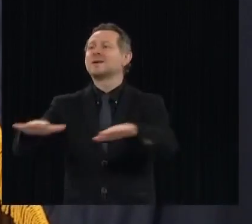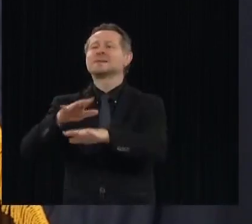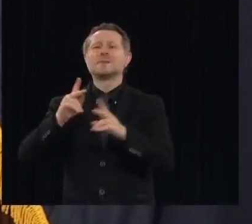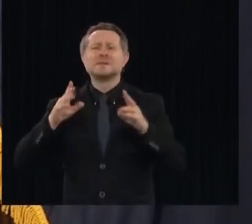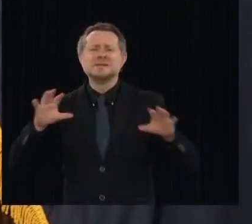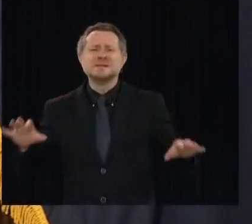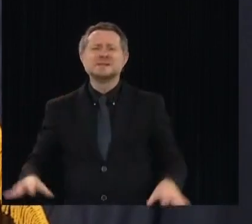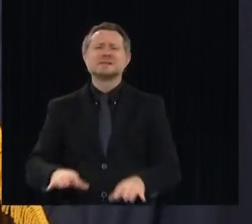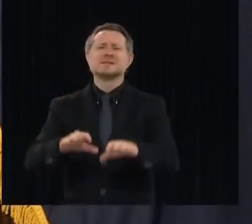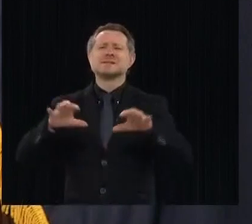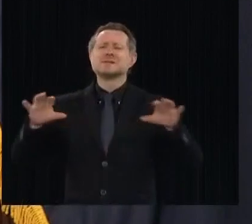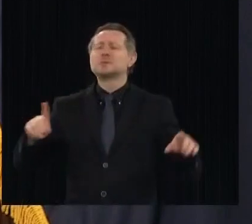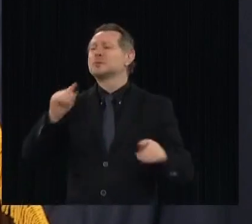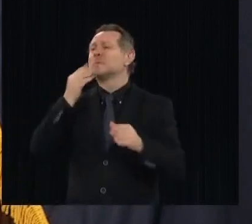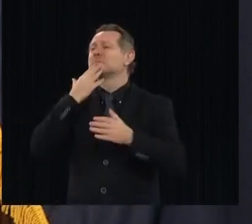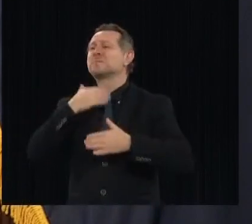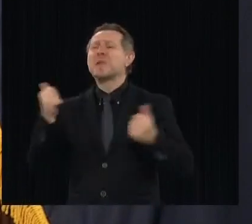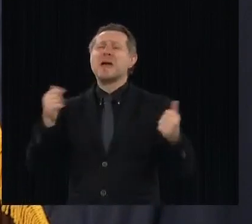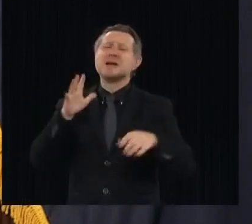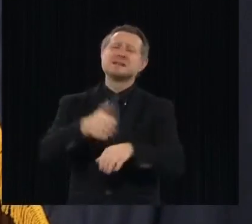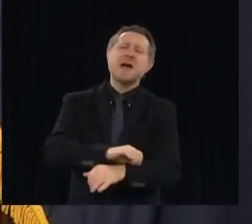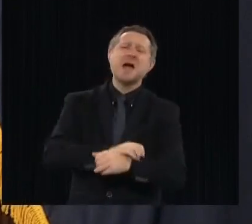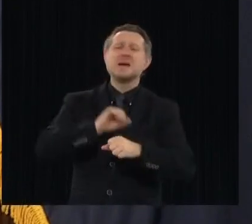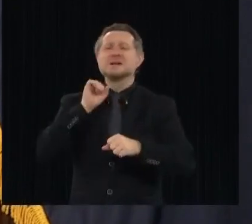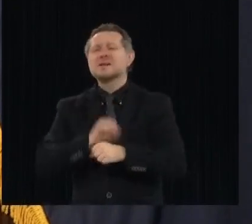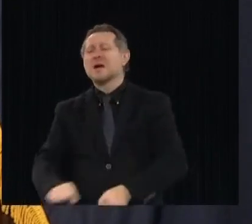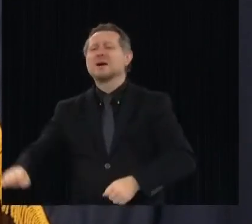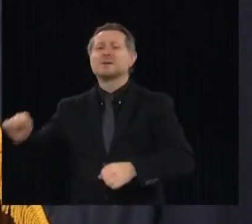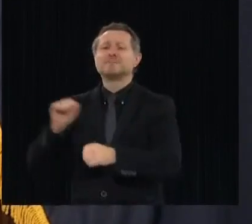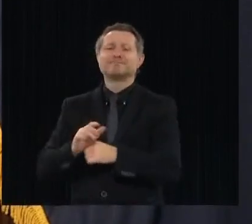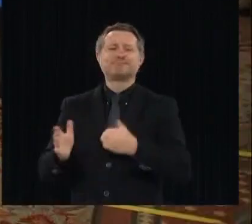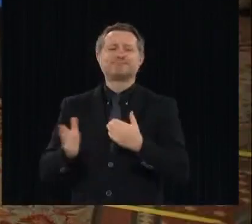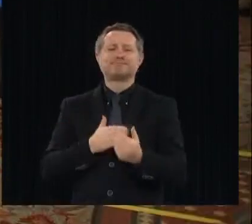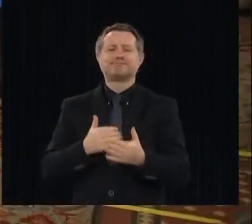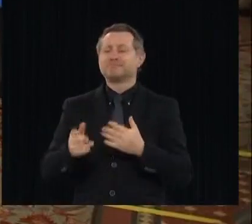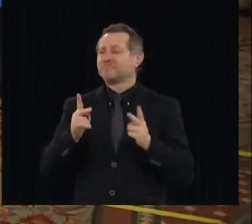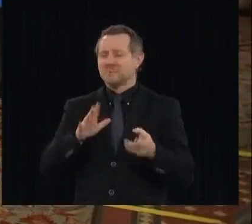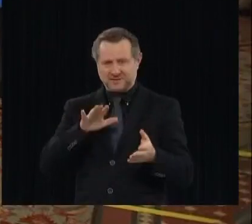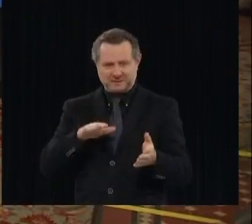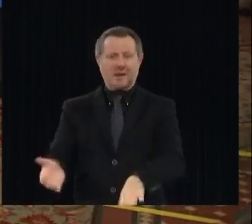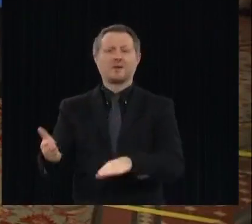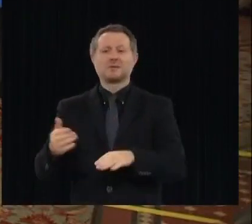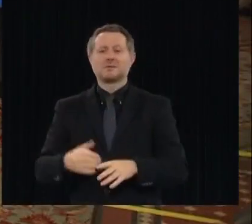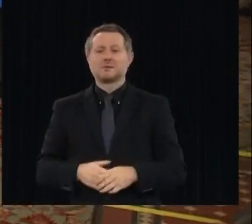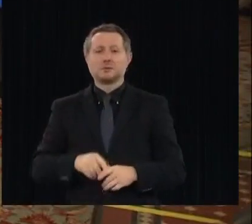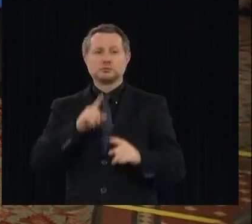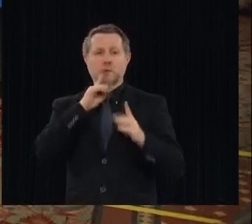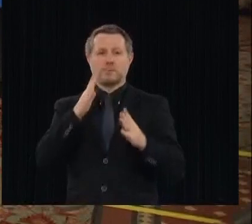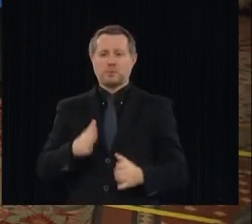YOU CAN HAVE A SITUATION WHERE EVERYONE DID THE RIGHT THING AND